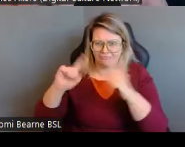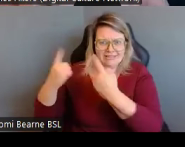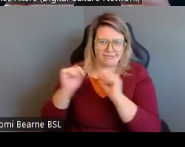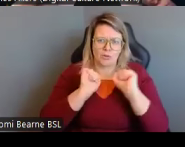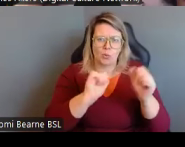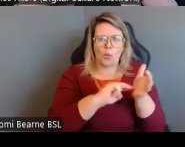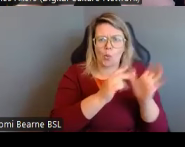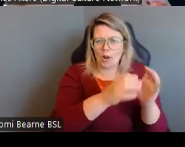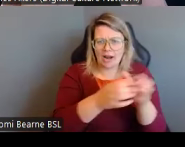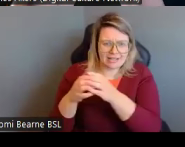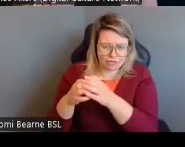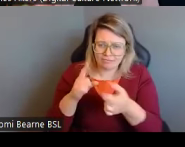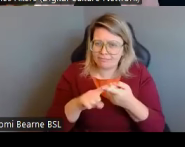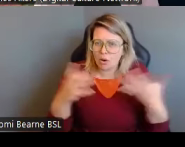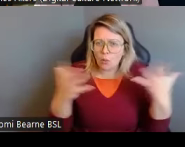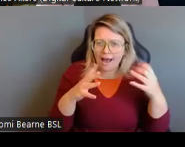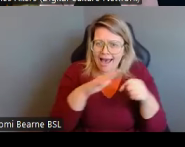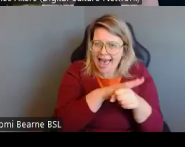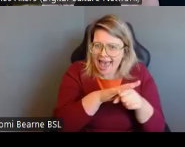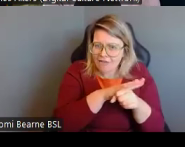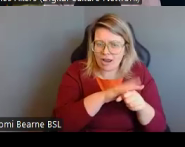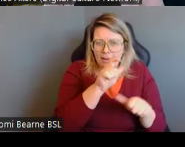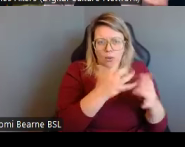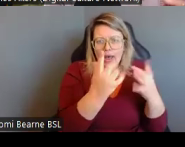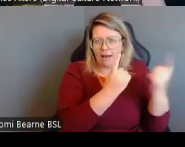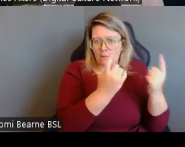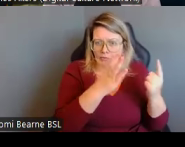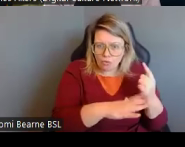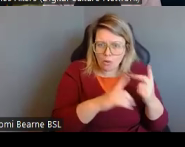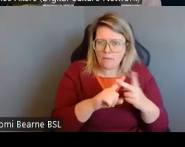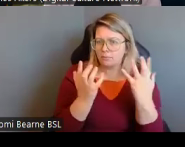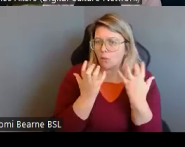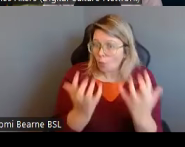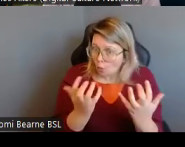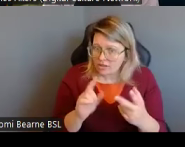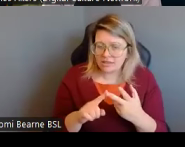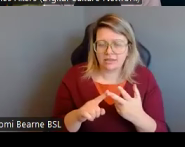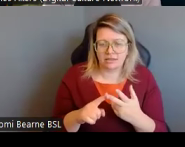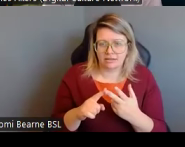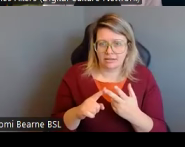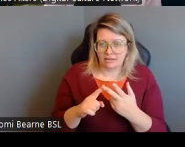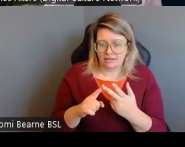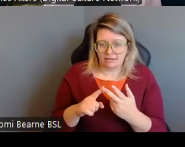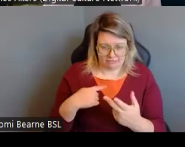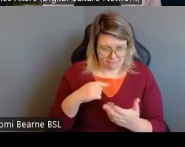There's geographic reach, there's audiences, there's individual shares on the content they're putting out as well.